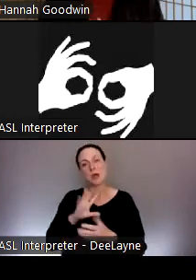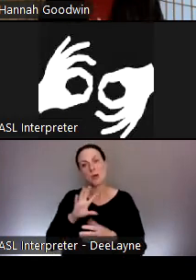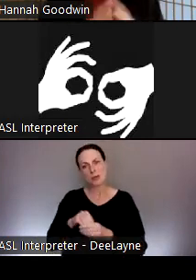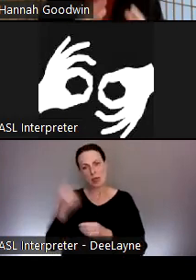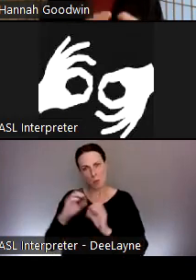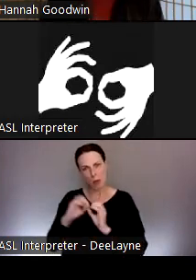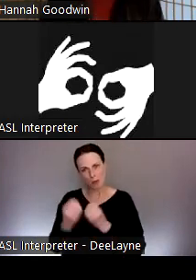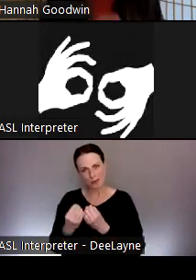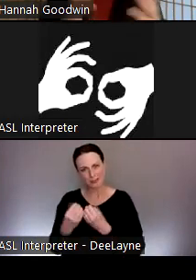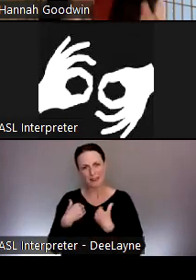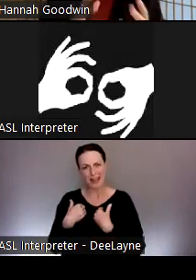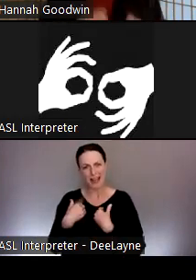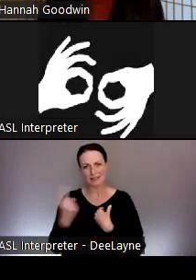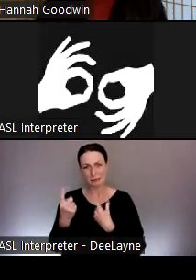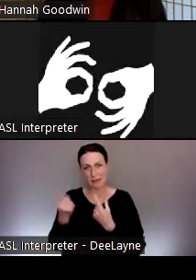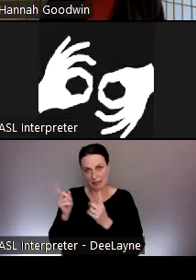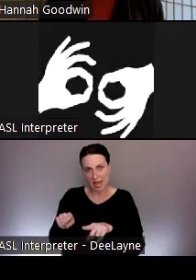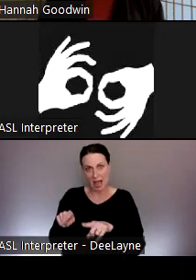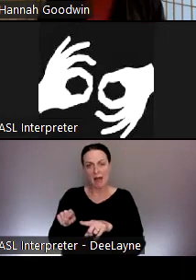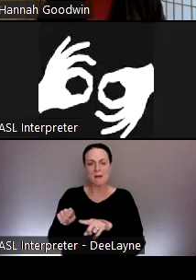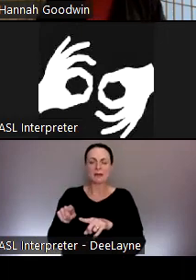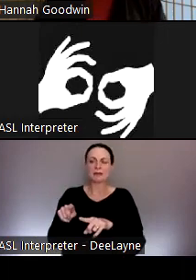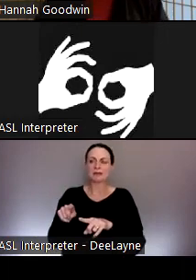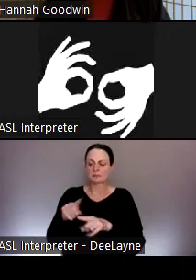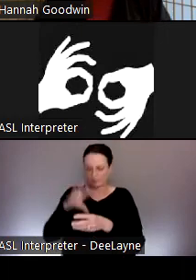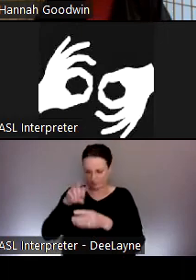there is something that happens to be within a department